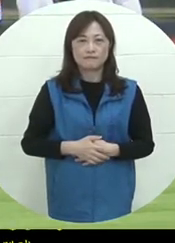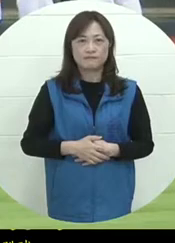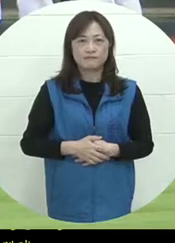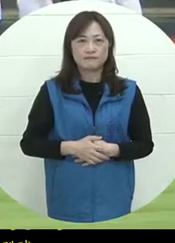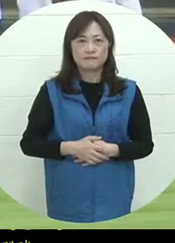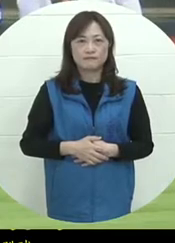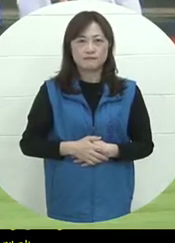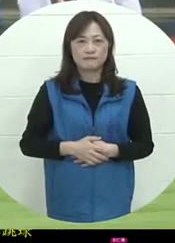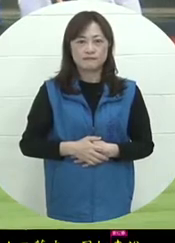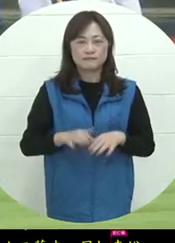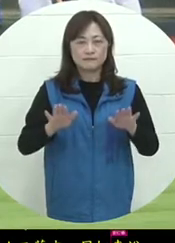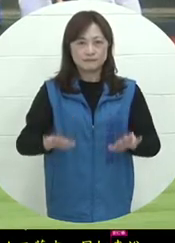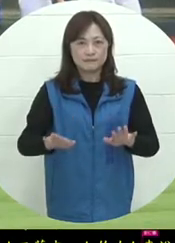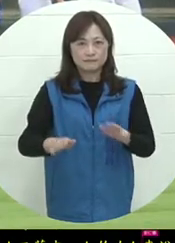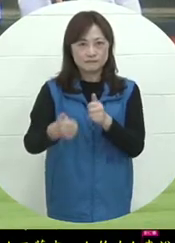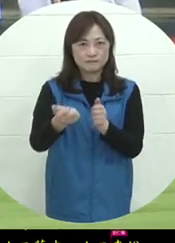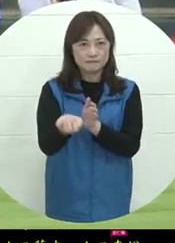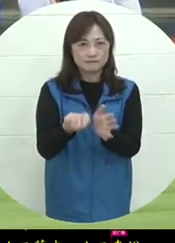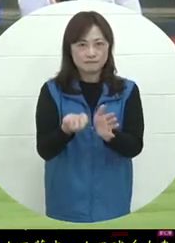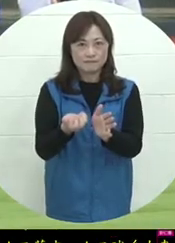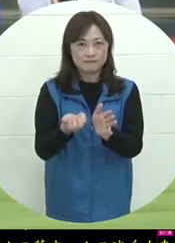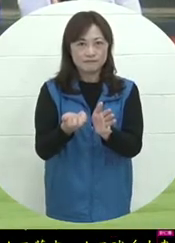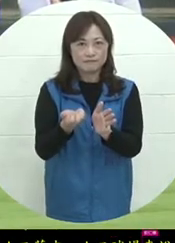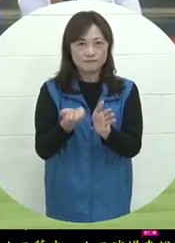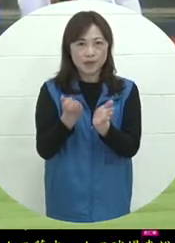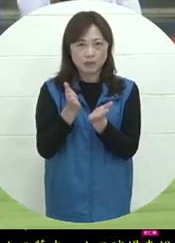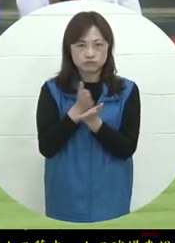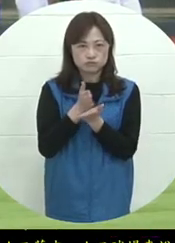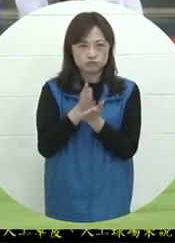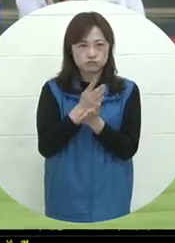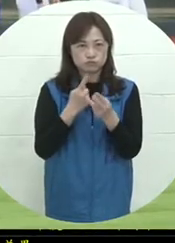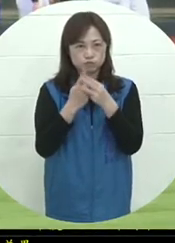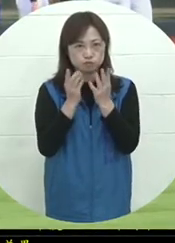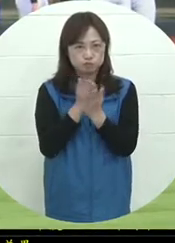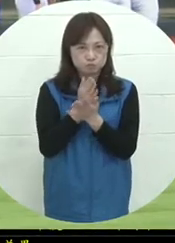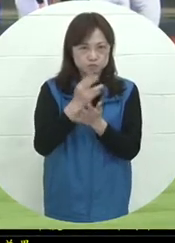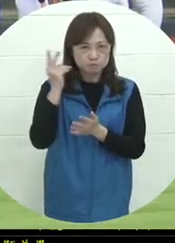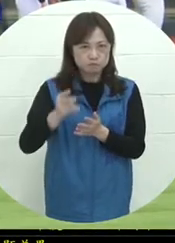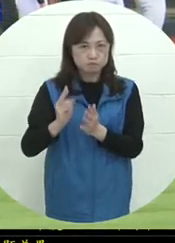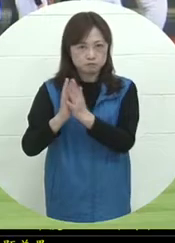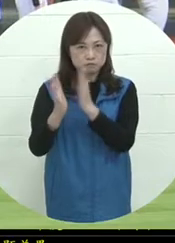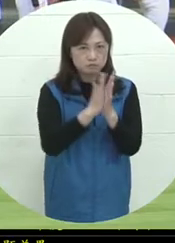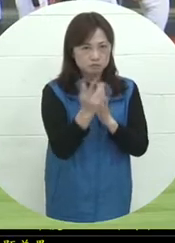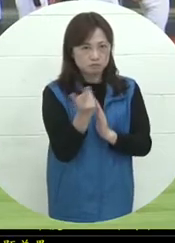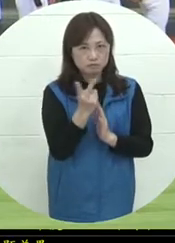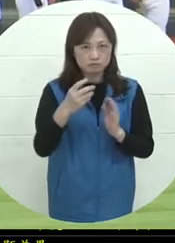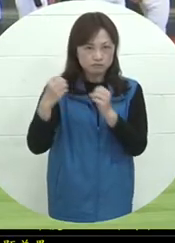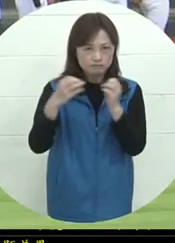clay courts. The referee teacher is also meeting with the two teams again before the start of the game. Confirm whether there are any problems with